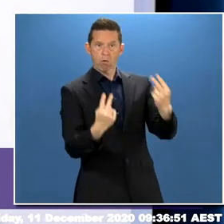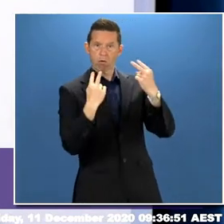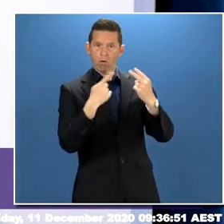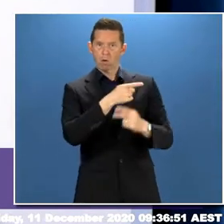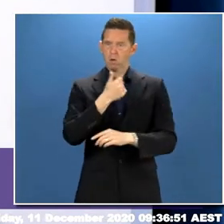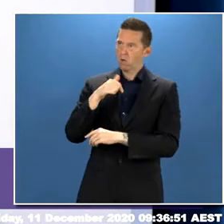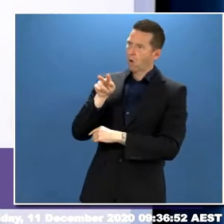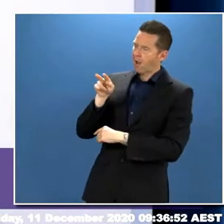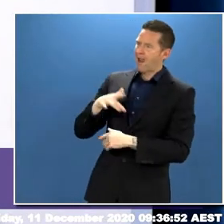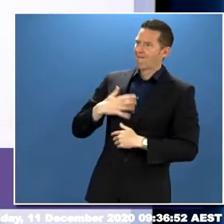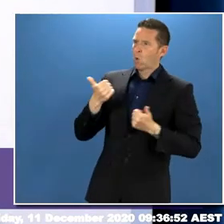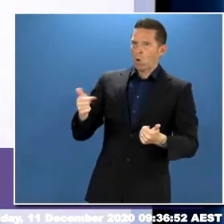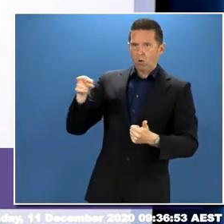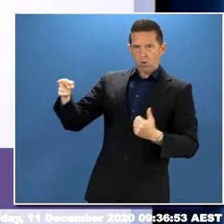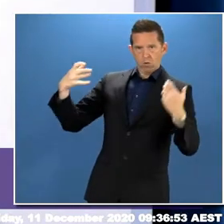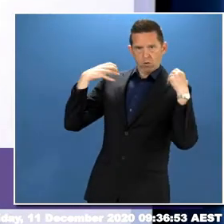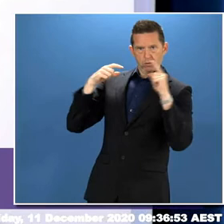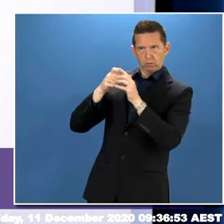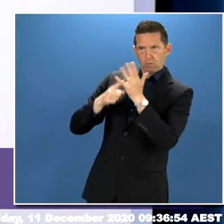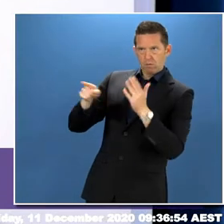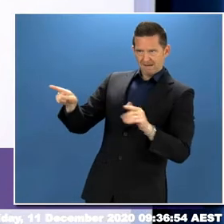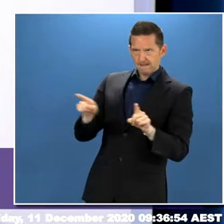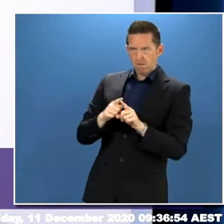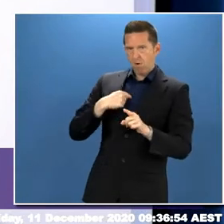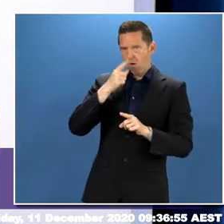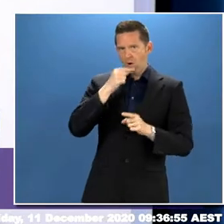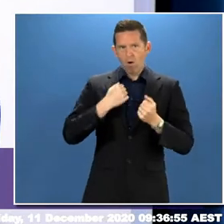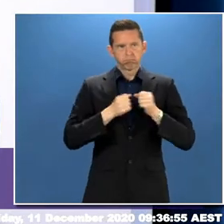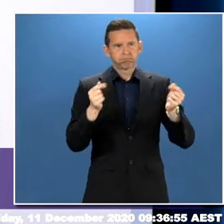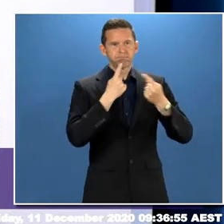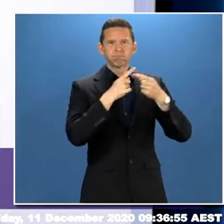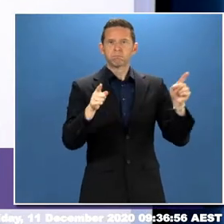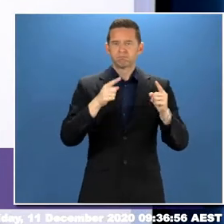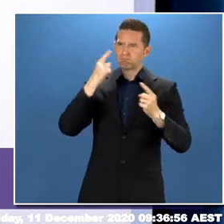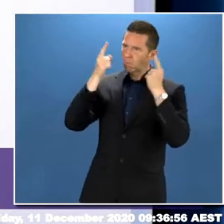their experiences and can consider and reflect on your own experiences.